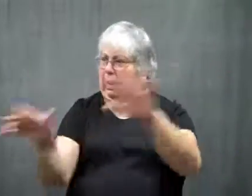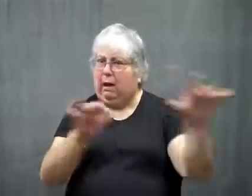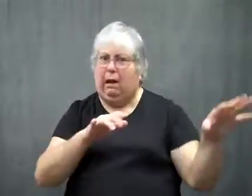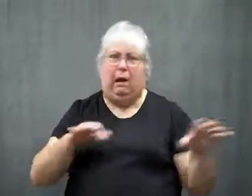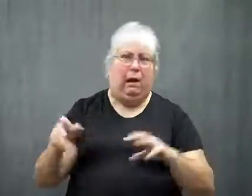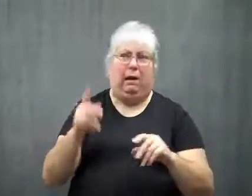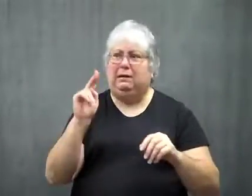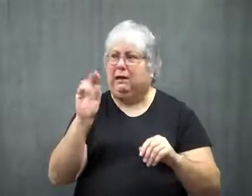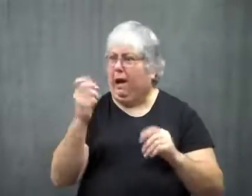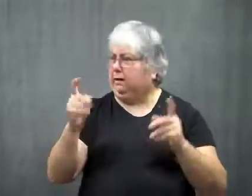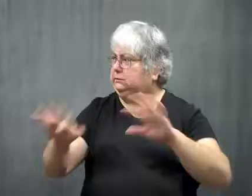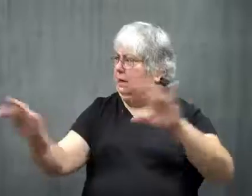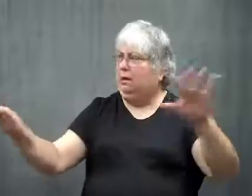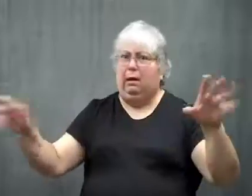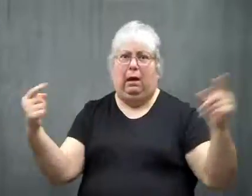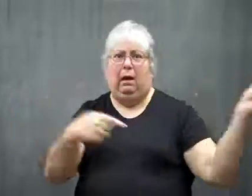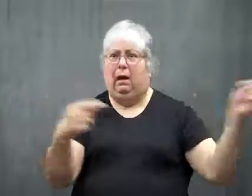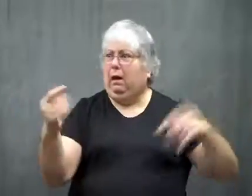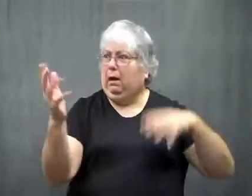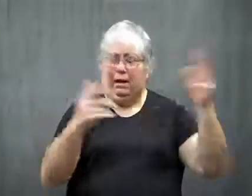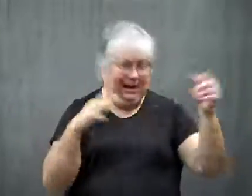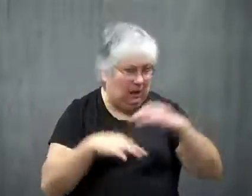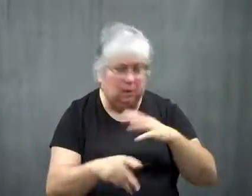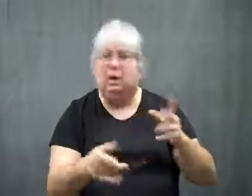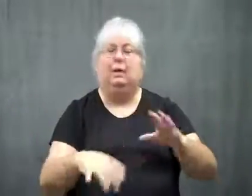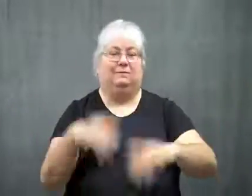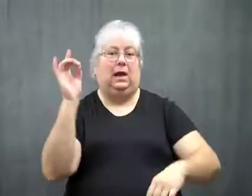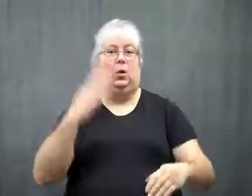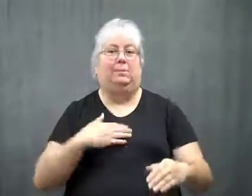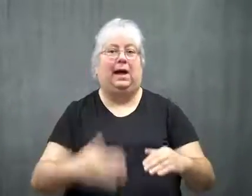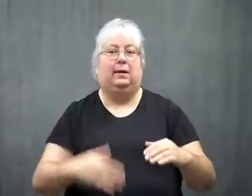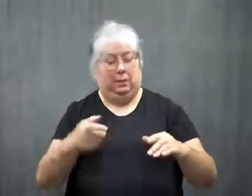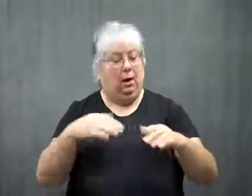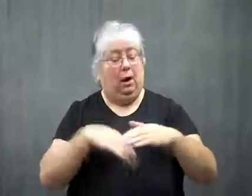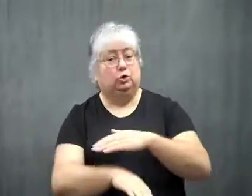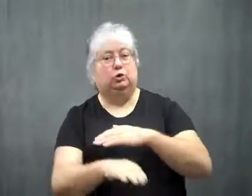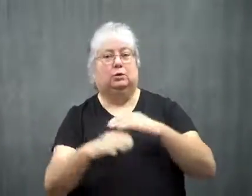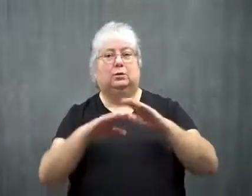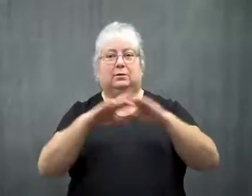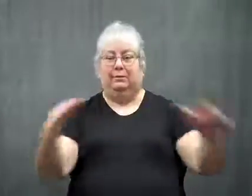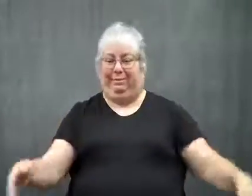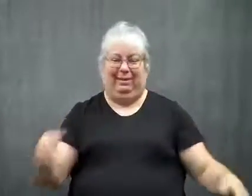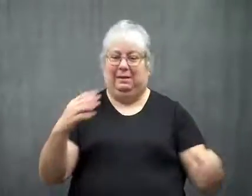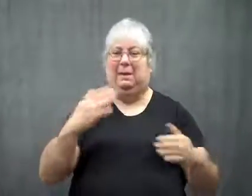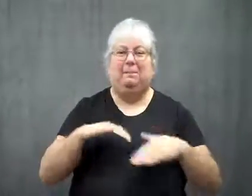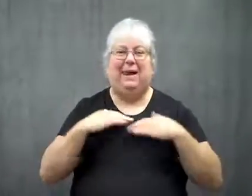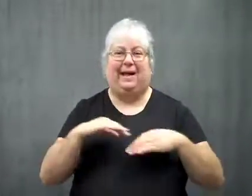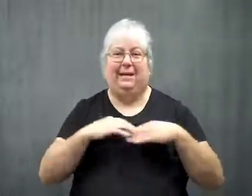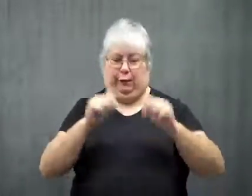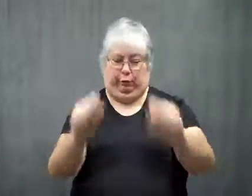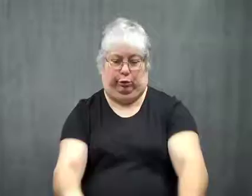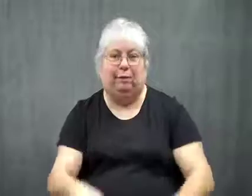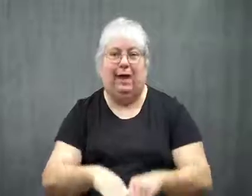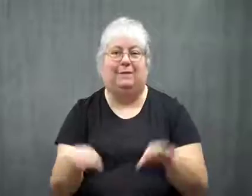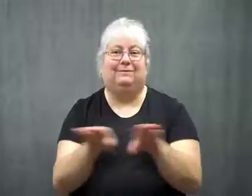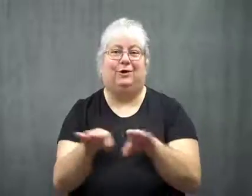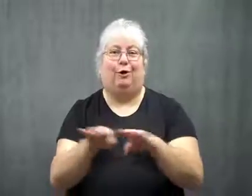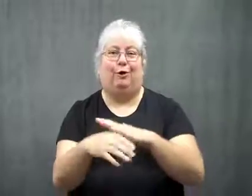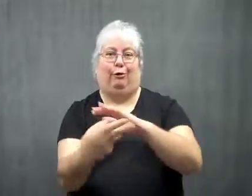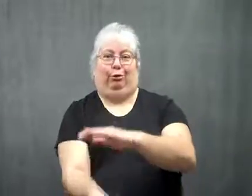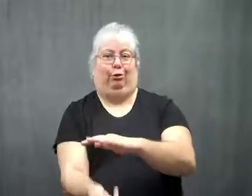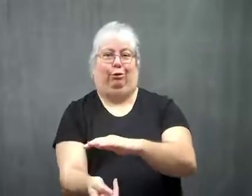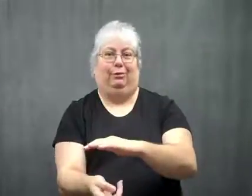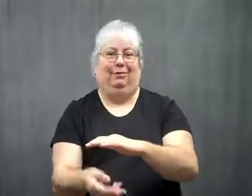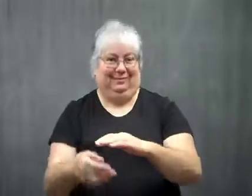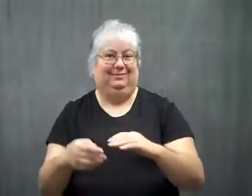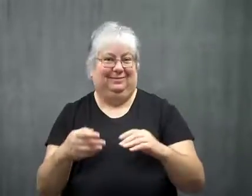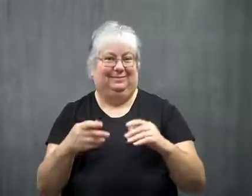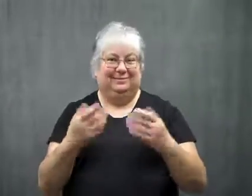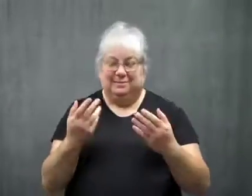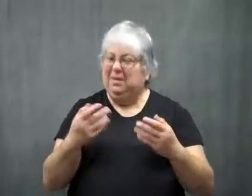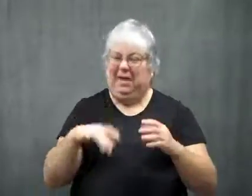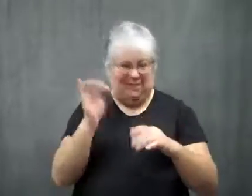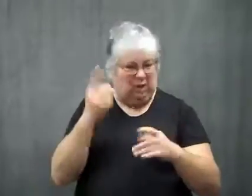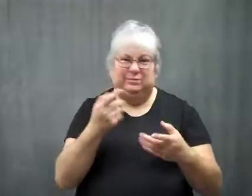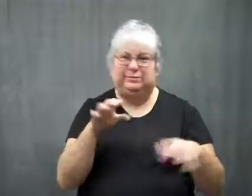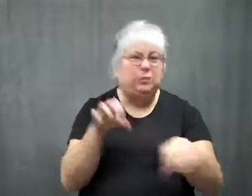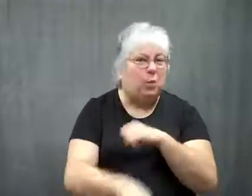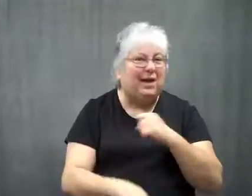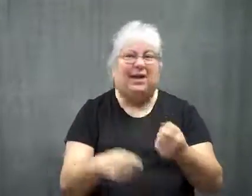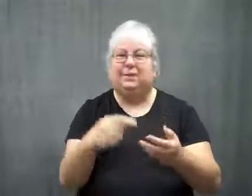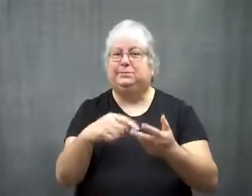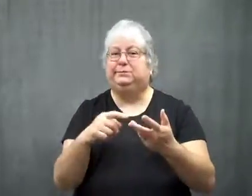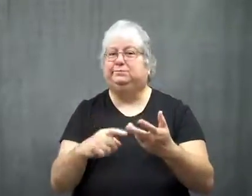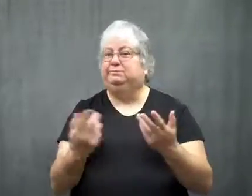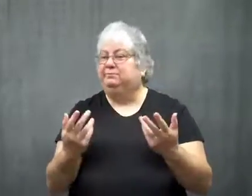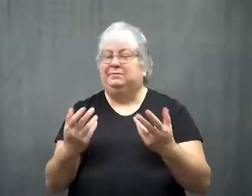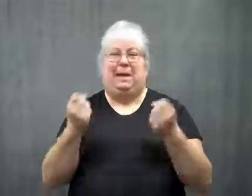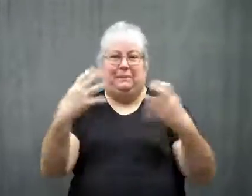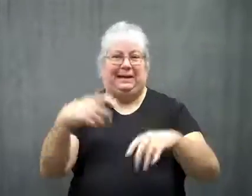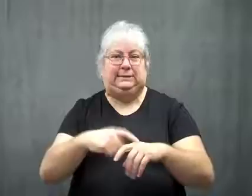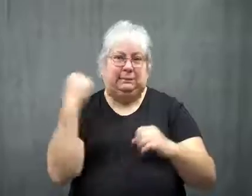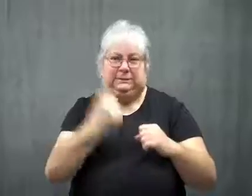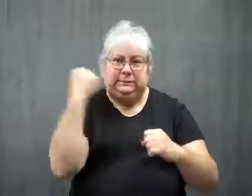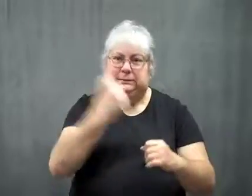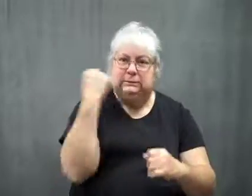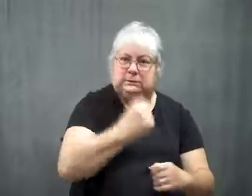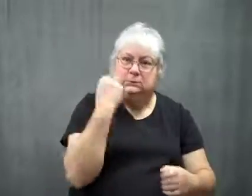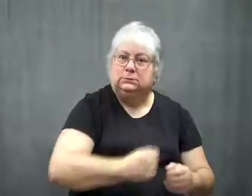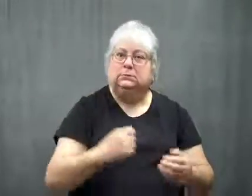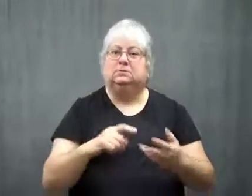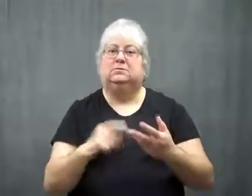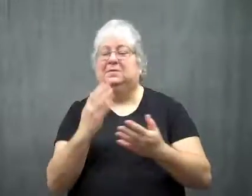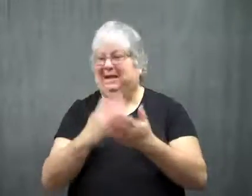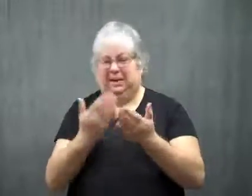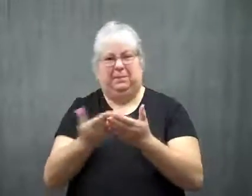Knox asked for help, and the body was discovered under a blanket on the floor.